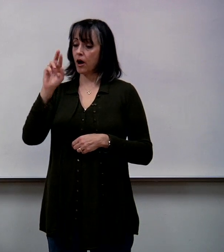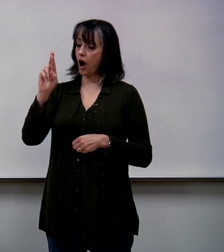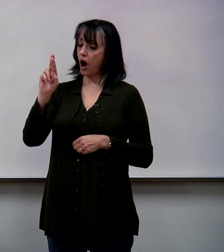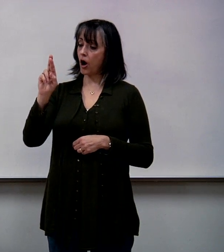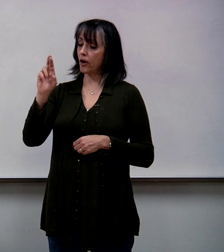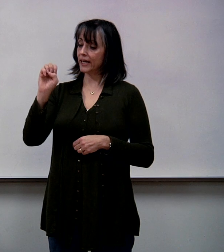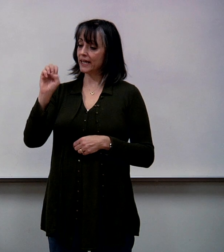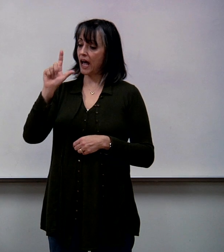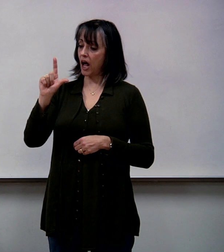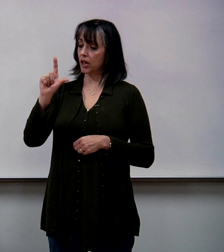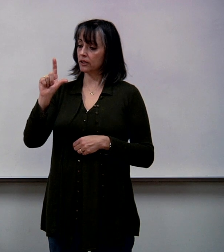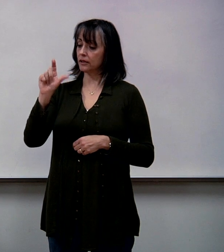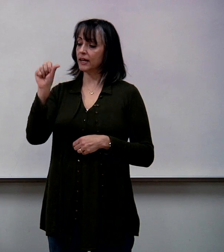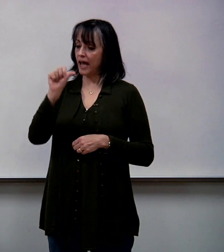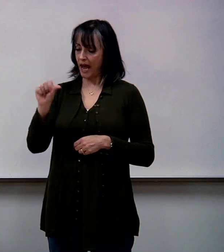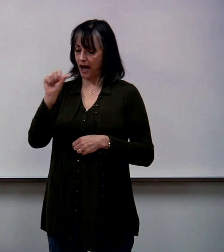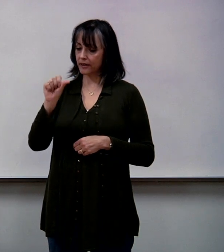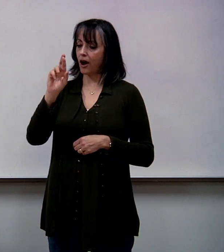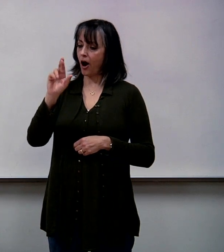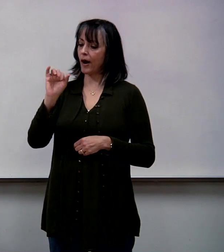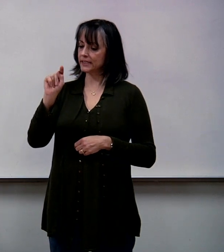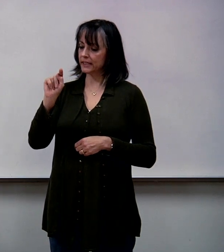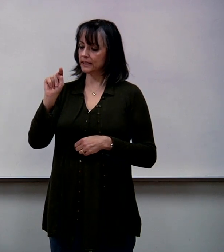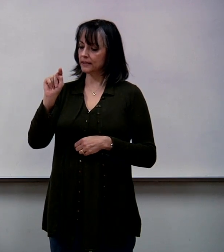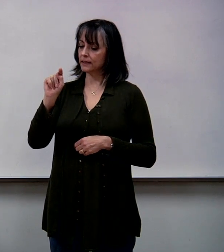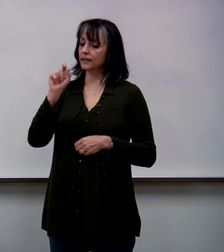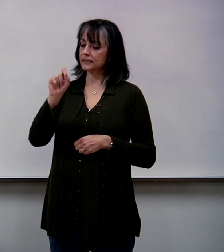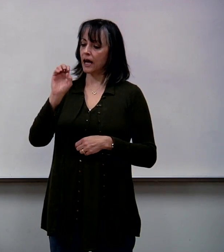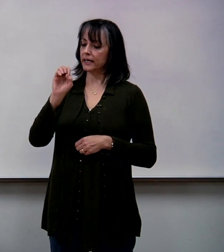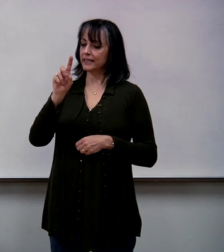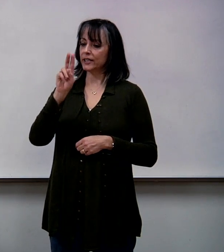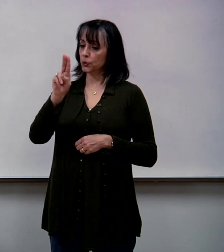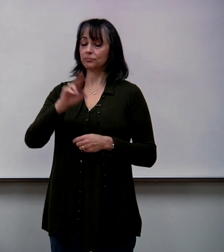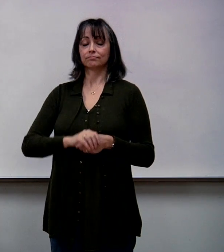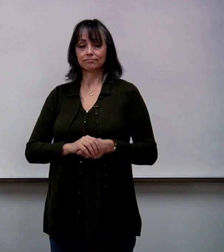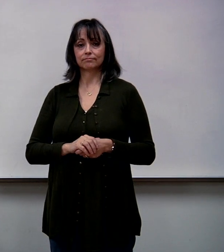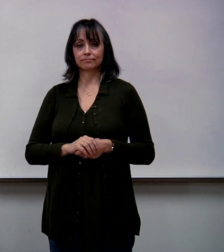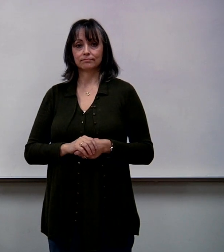Good luck! .eu in line